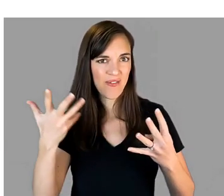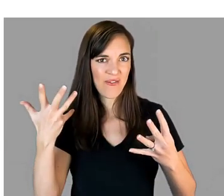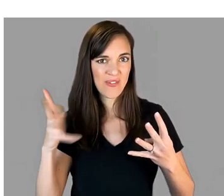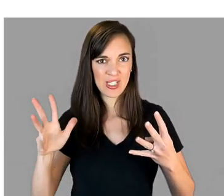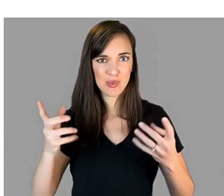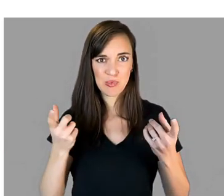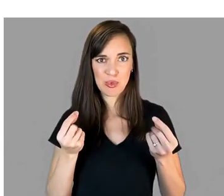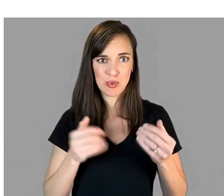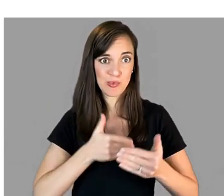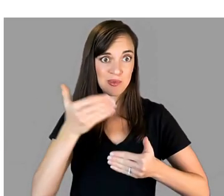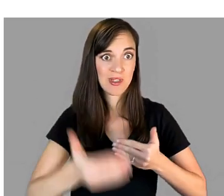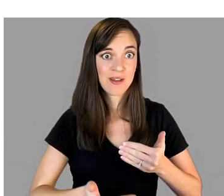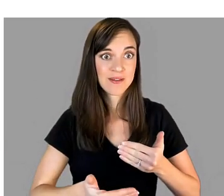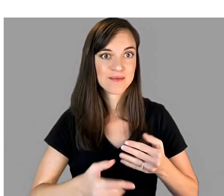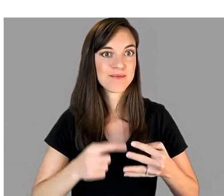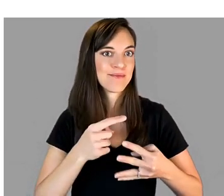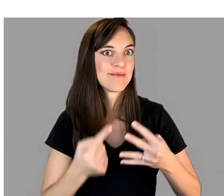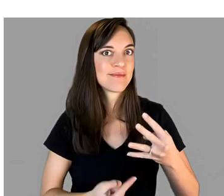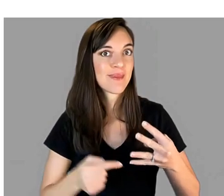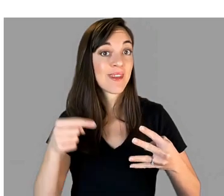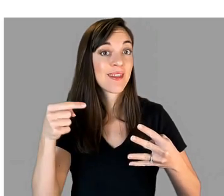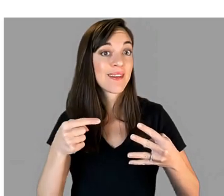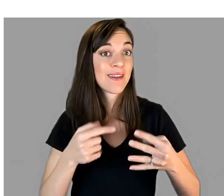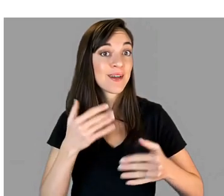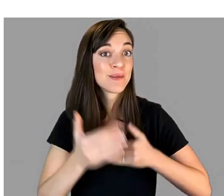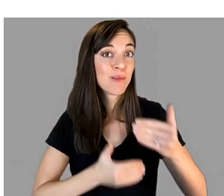this cyclical cycle of the problem solving process.